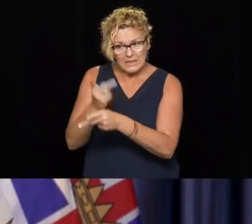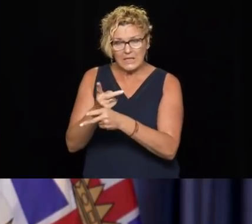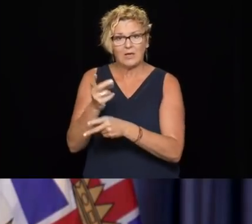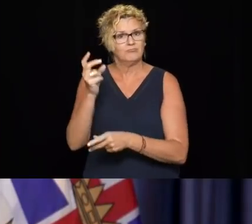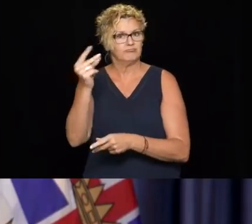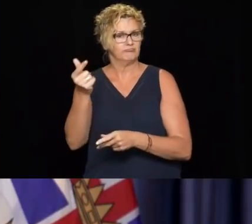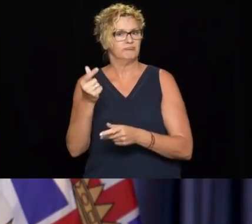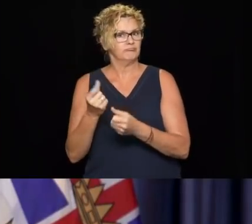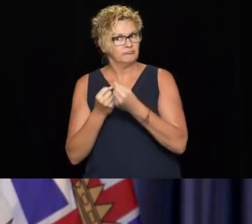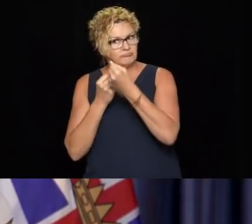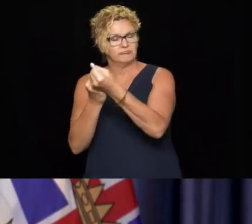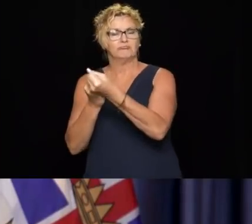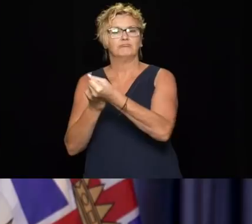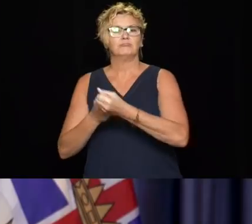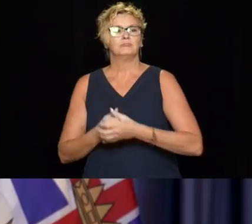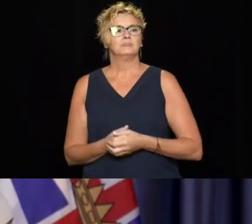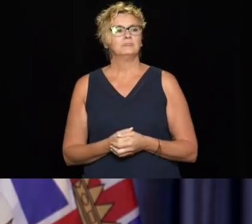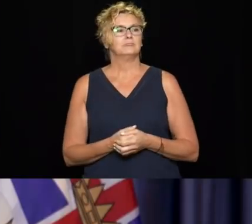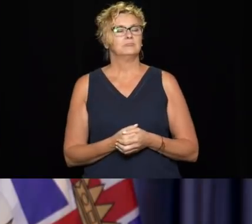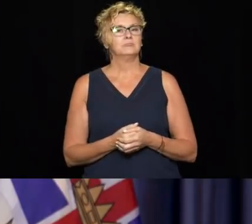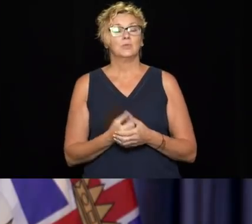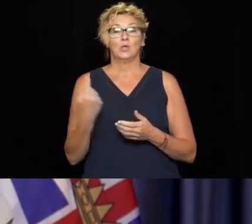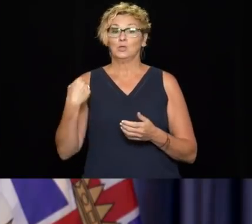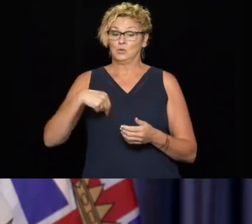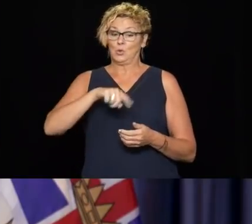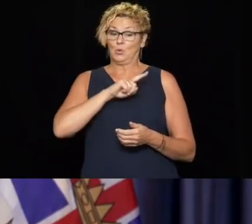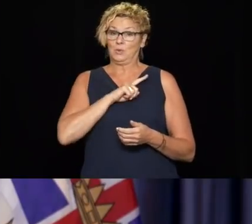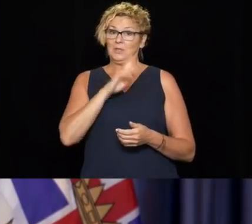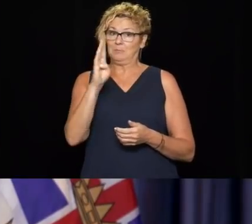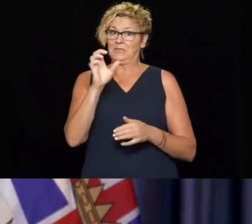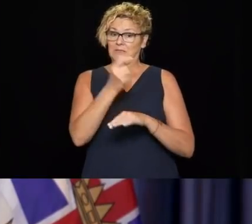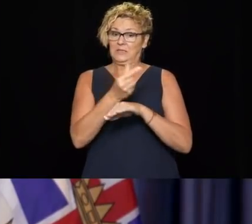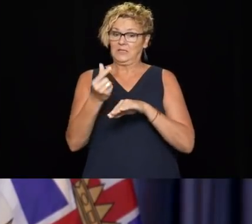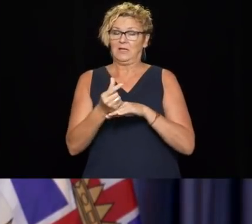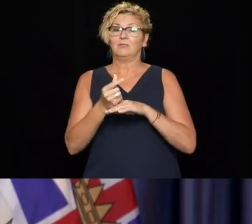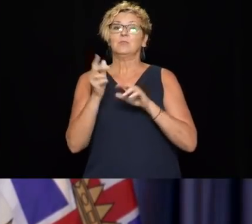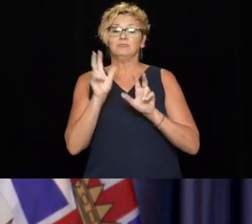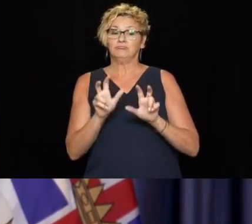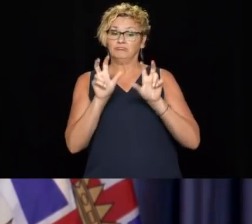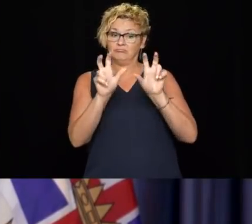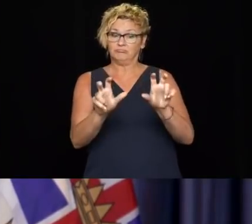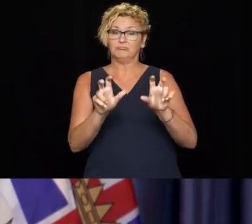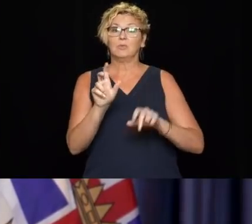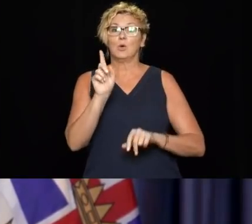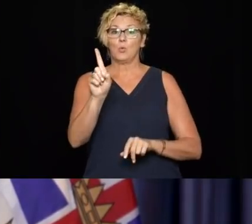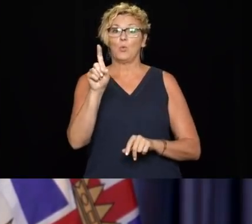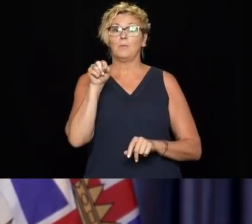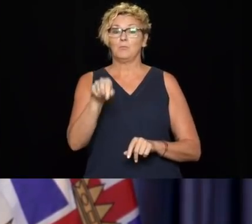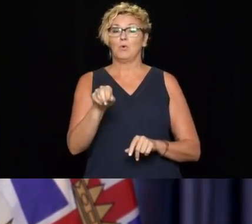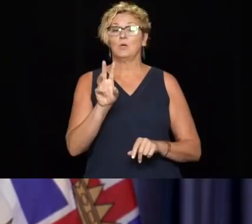distance please wear a mask and of course, if you are sick, stay home. Our government has been fighting COVID-19 with a